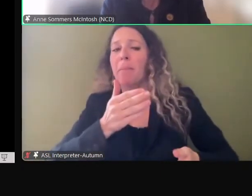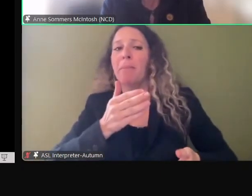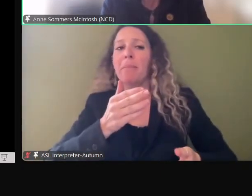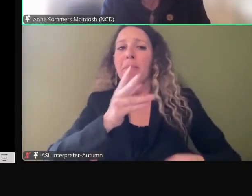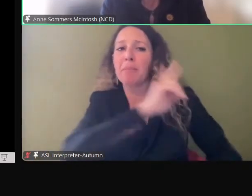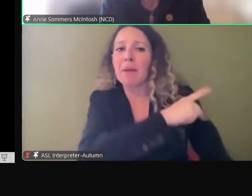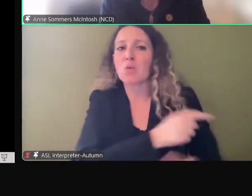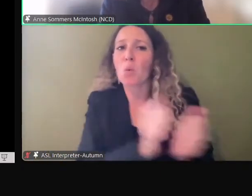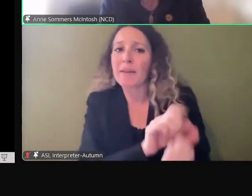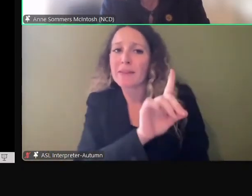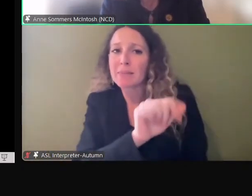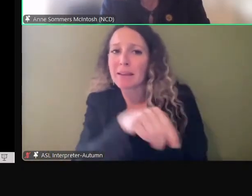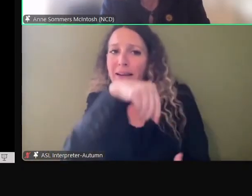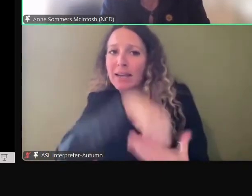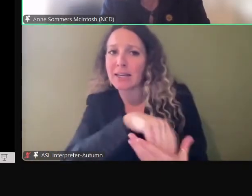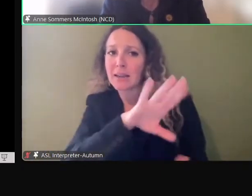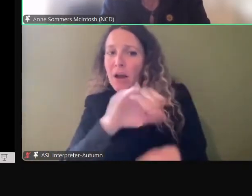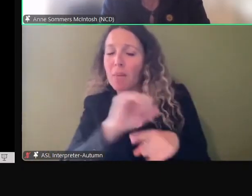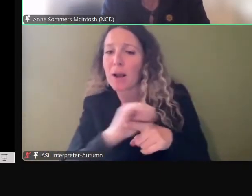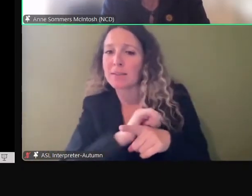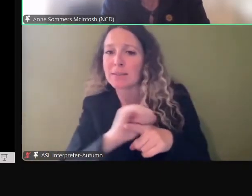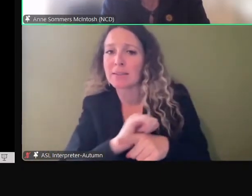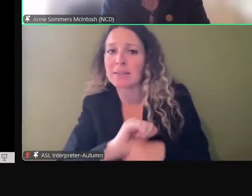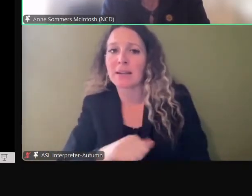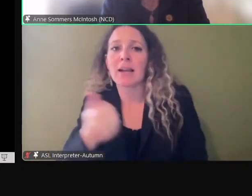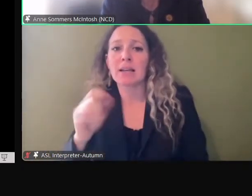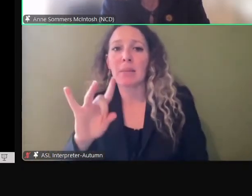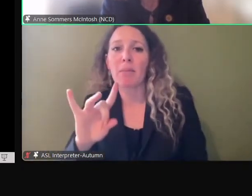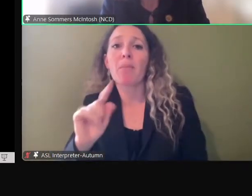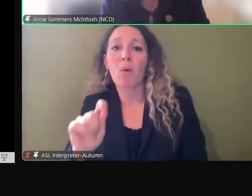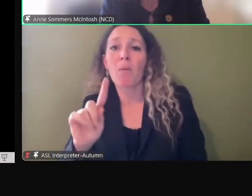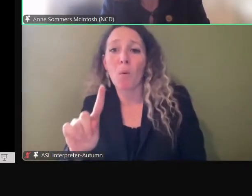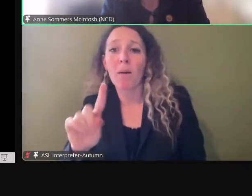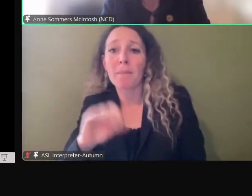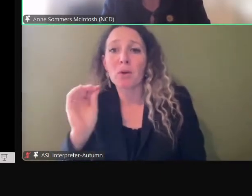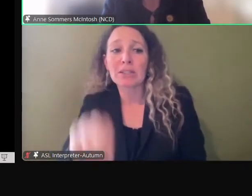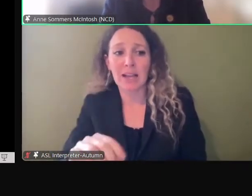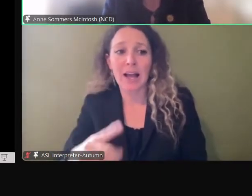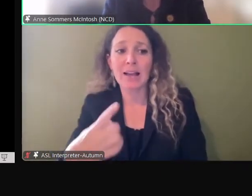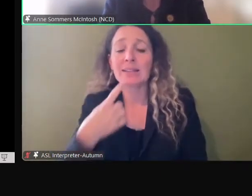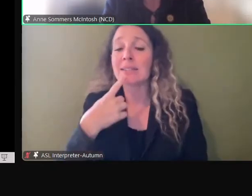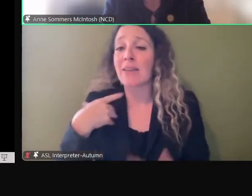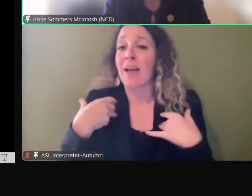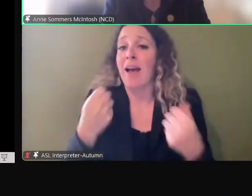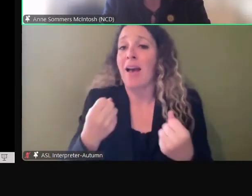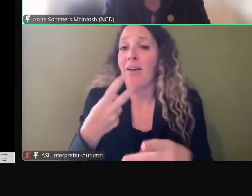And 18.1% strongly agreed that the healthcare system often treats patients with disabilities